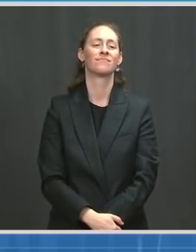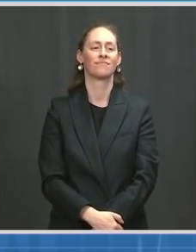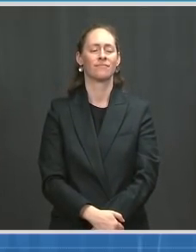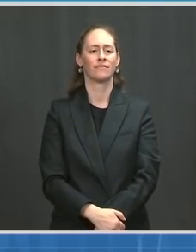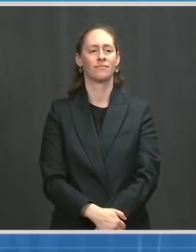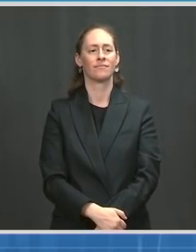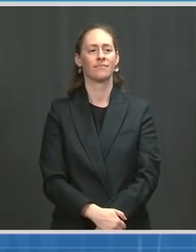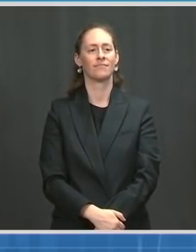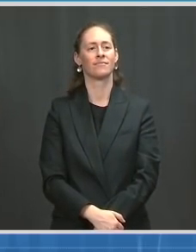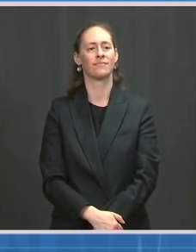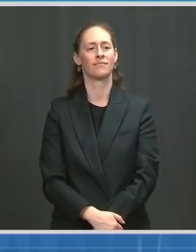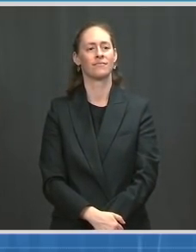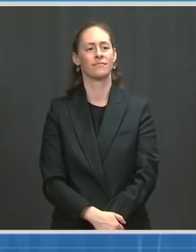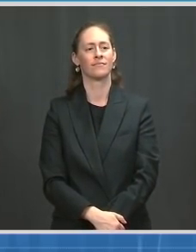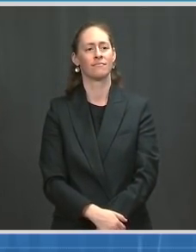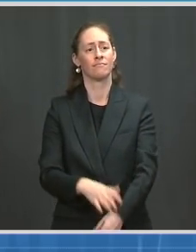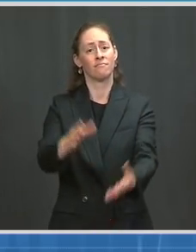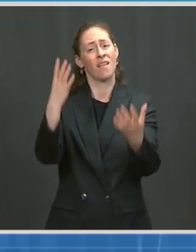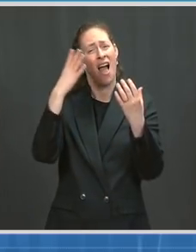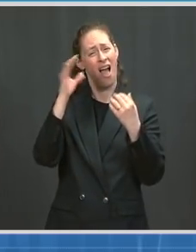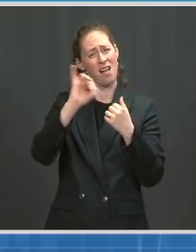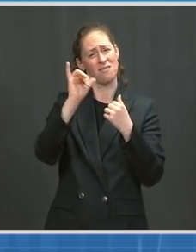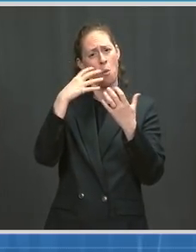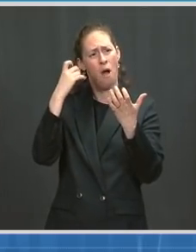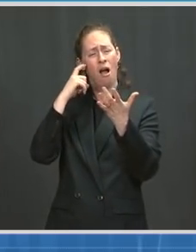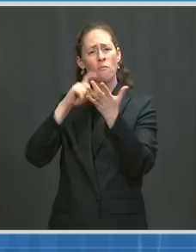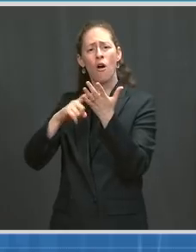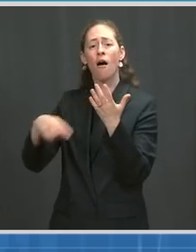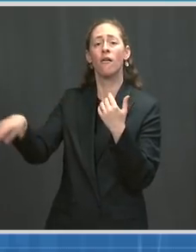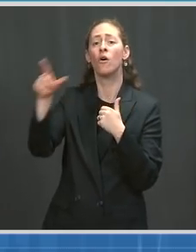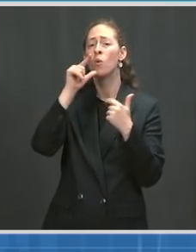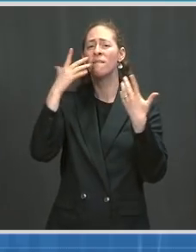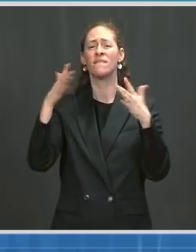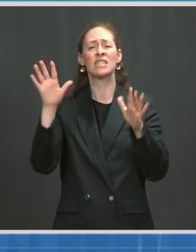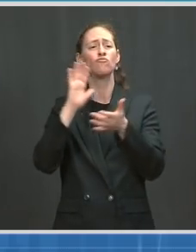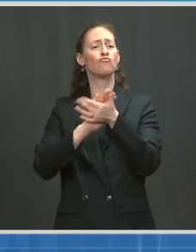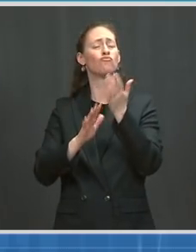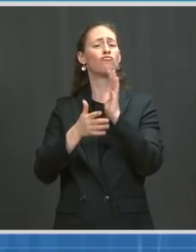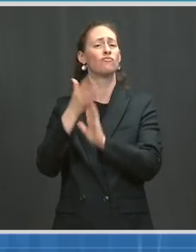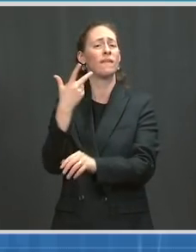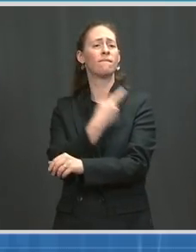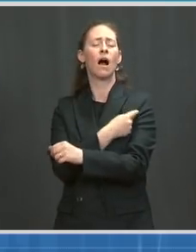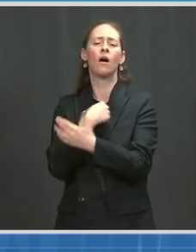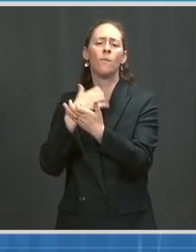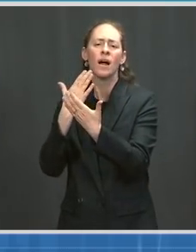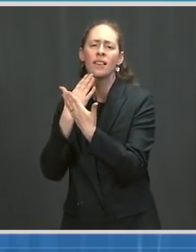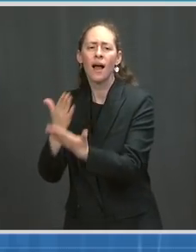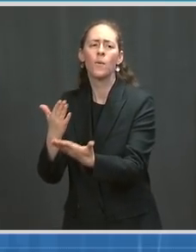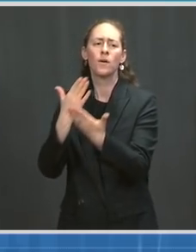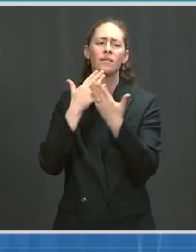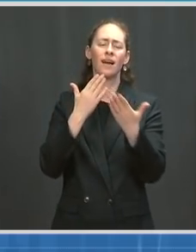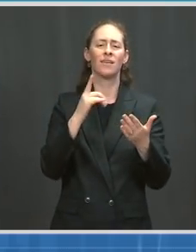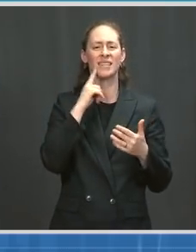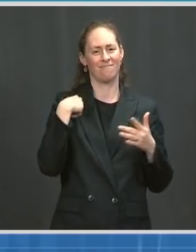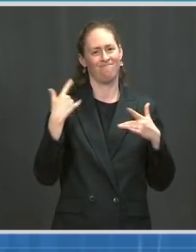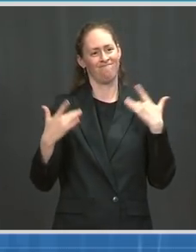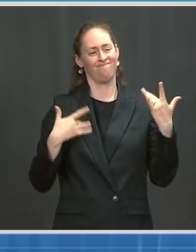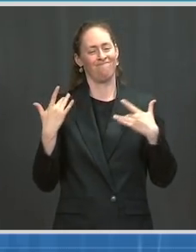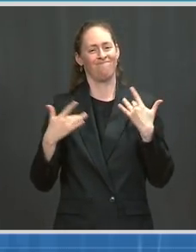The progress in these data are so encouraging to me and, I hope, encouraging to you. And I know our work here is not done.